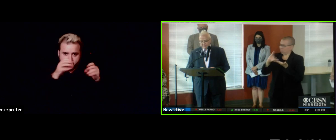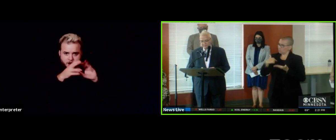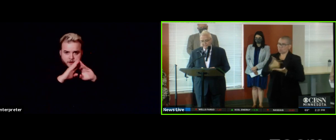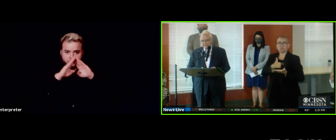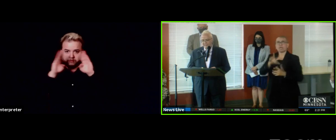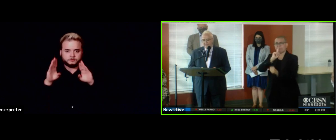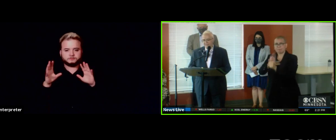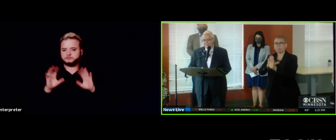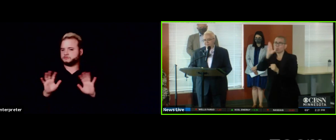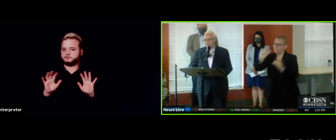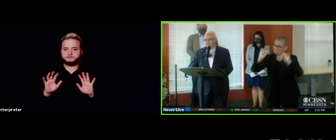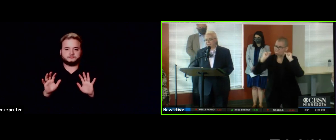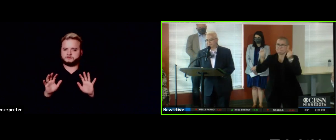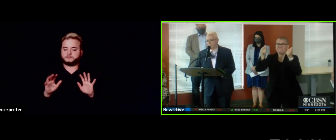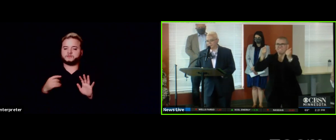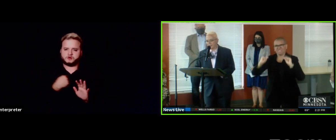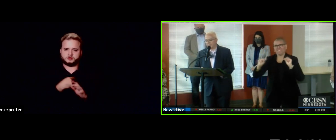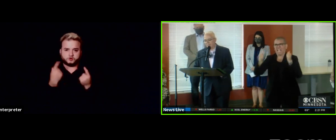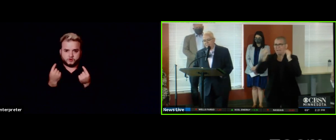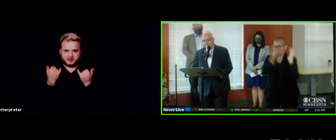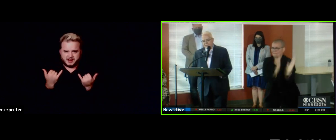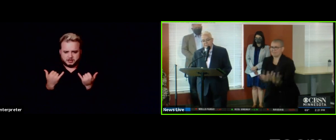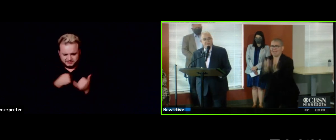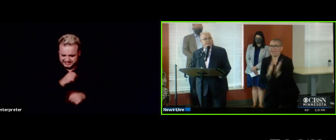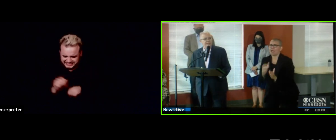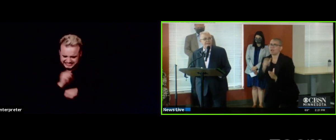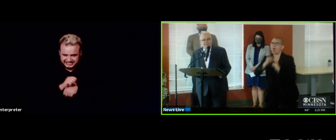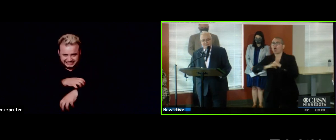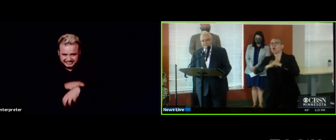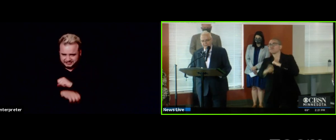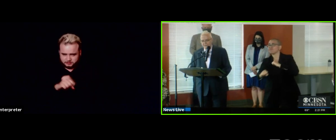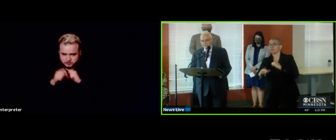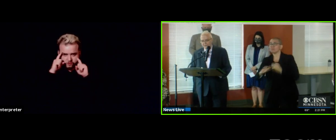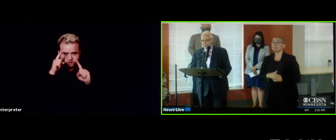To that end I am pleased to announce that today Minnesota Housing is launching the COBID